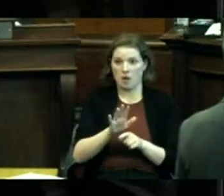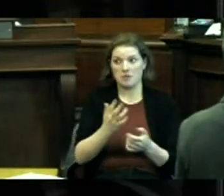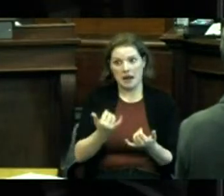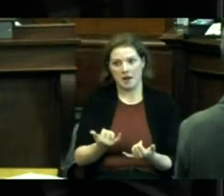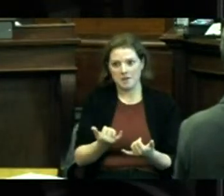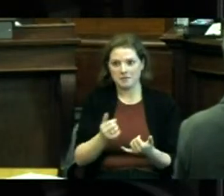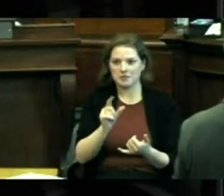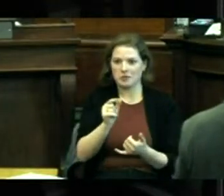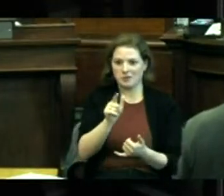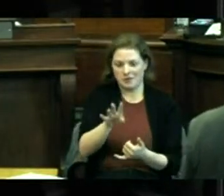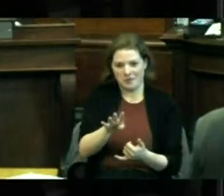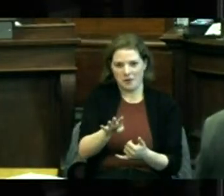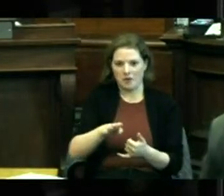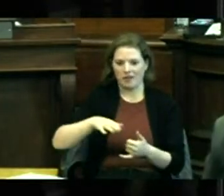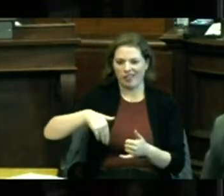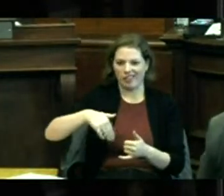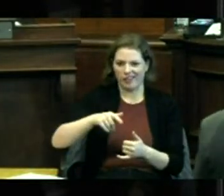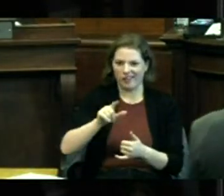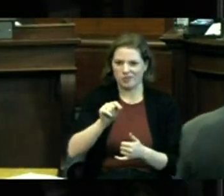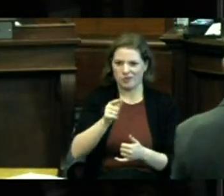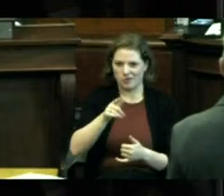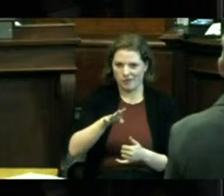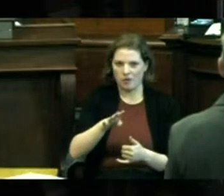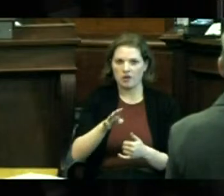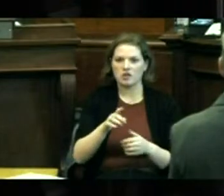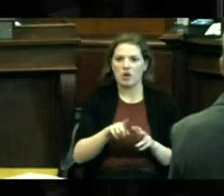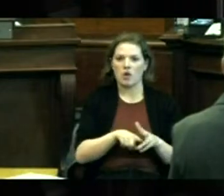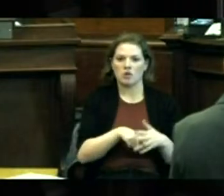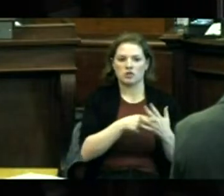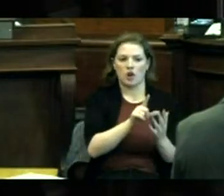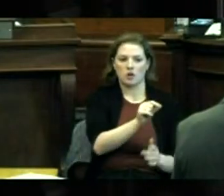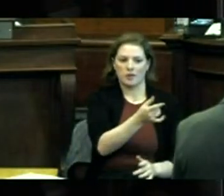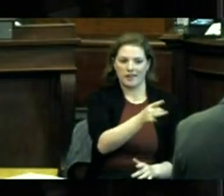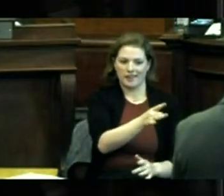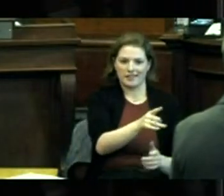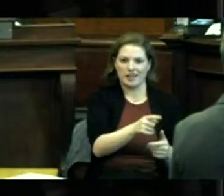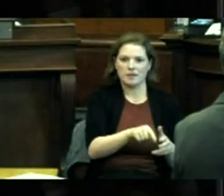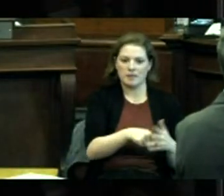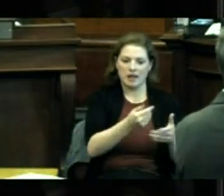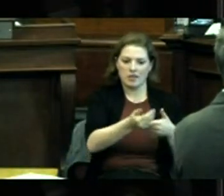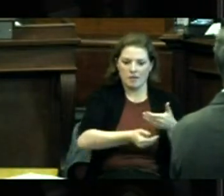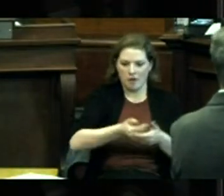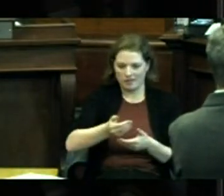required us to be in compliance